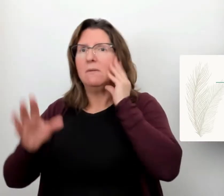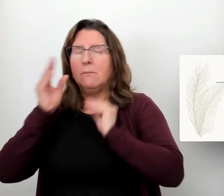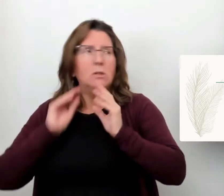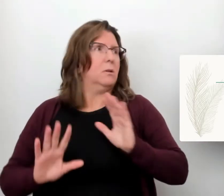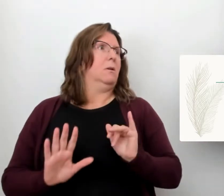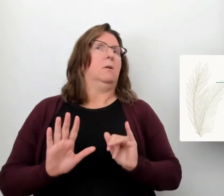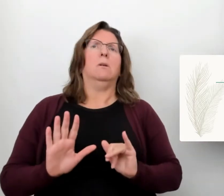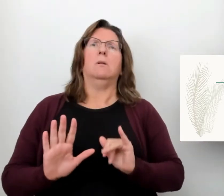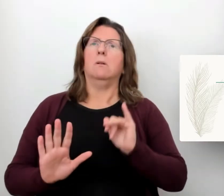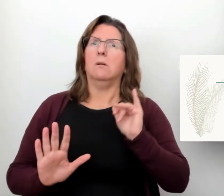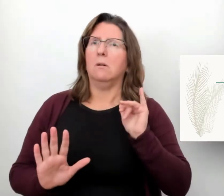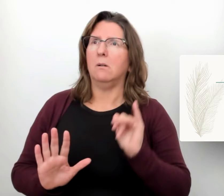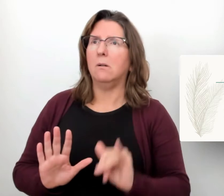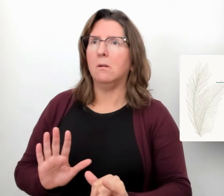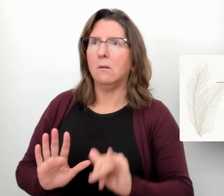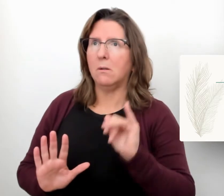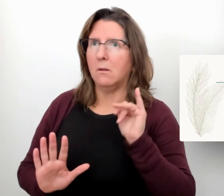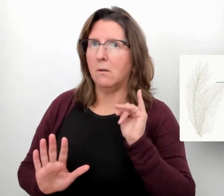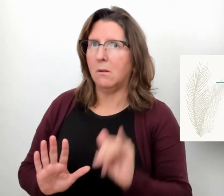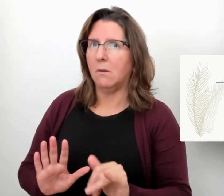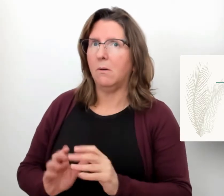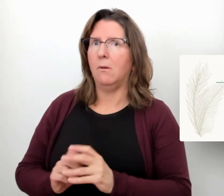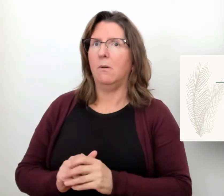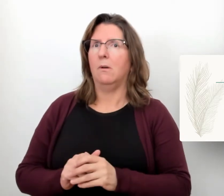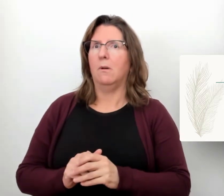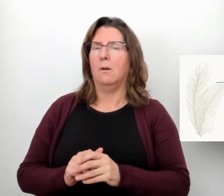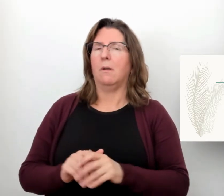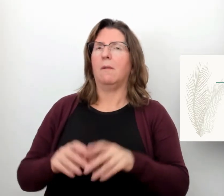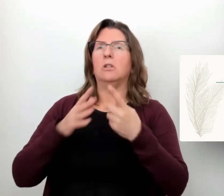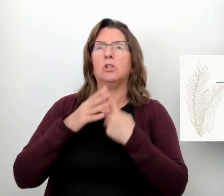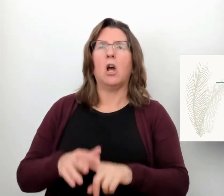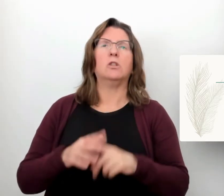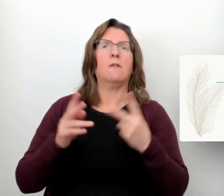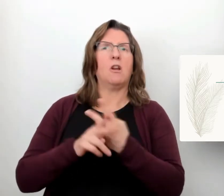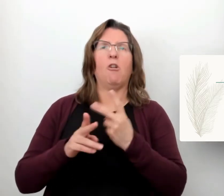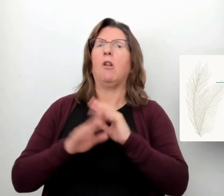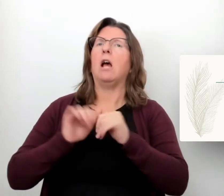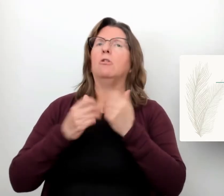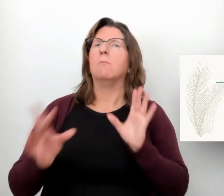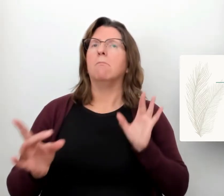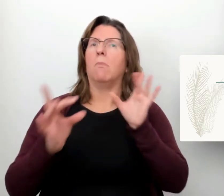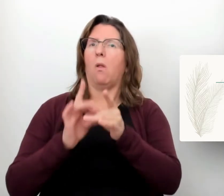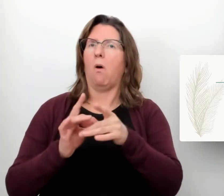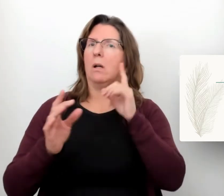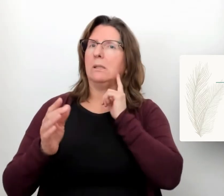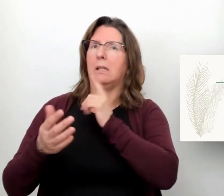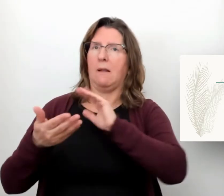They needed to see a deaf teacher who signs fluently, to observe positive deaf role models enjoying happy lives.